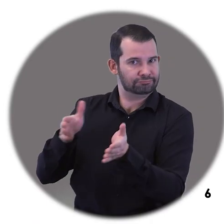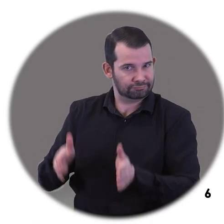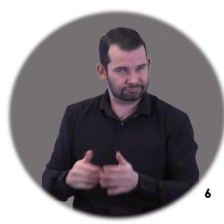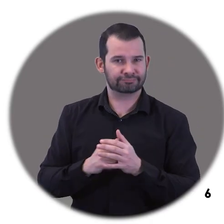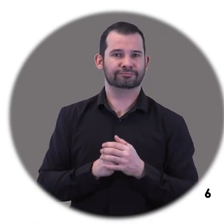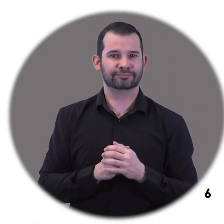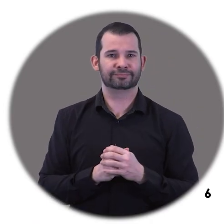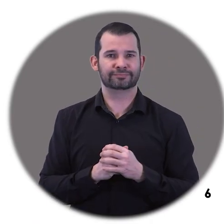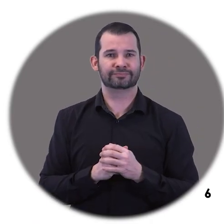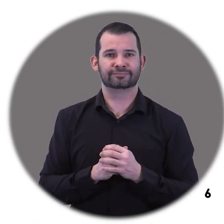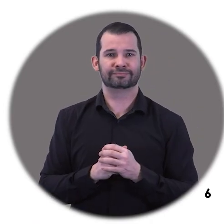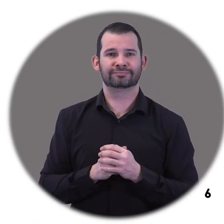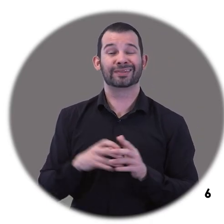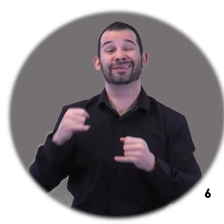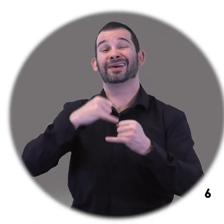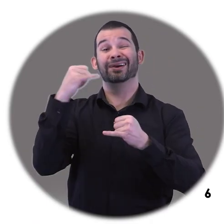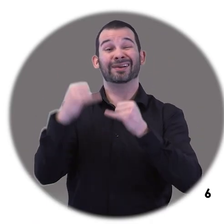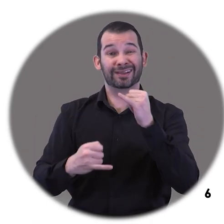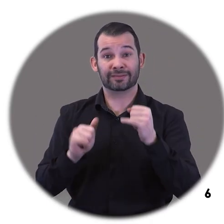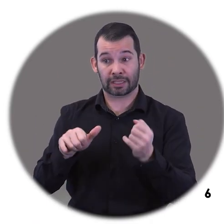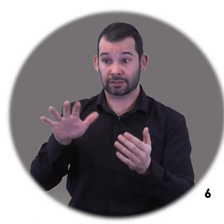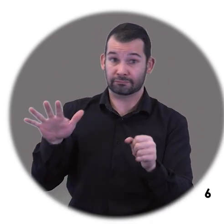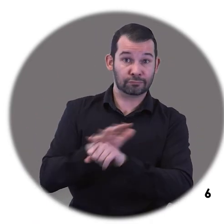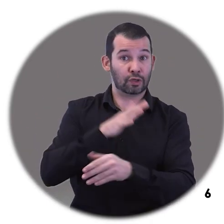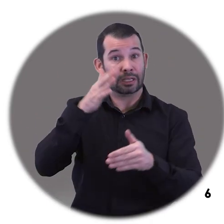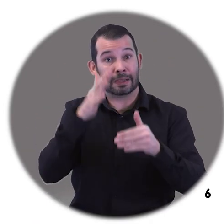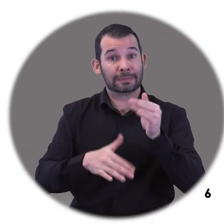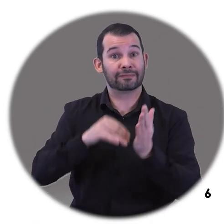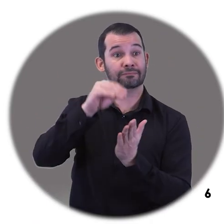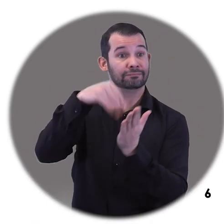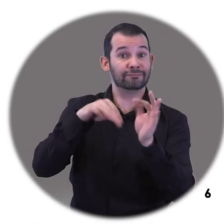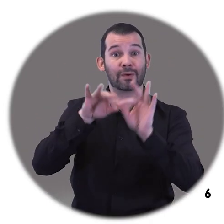And finally, submit the completed form electronically